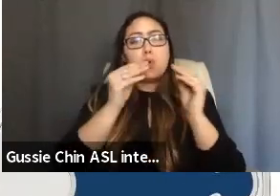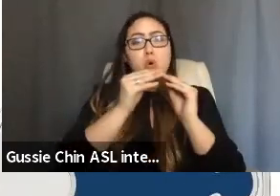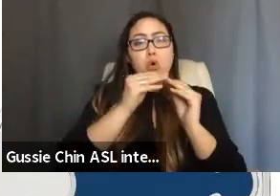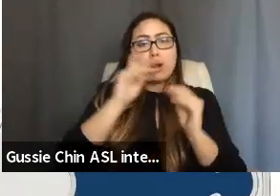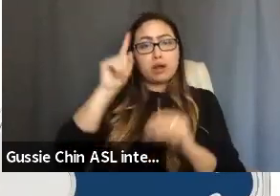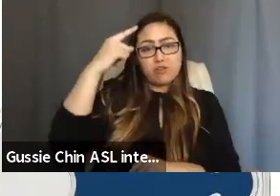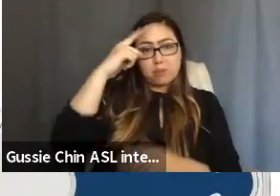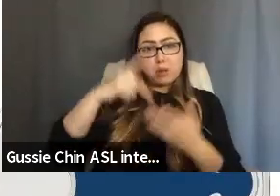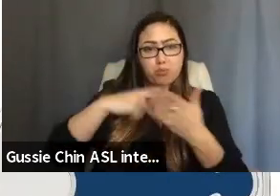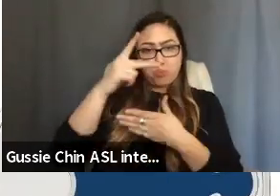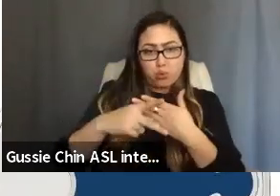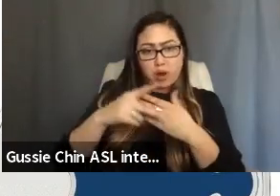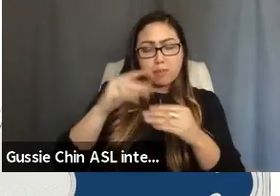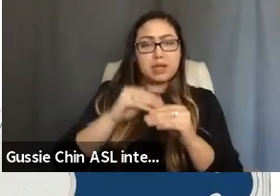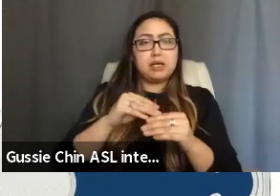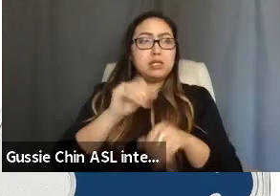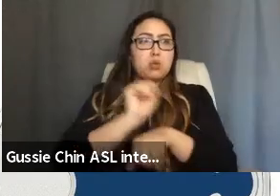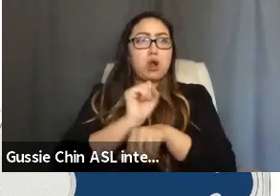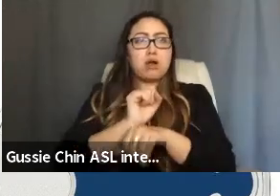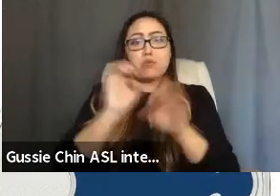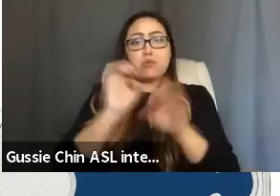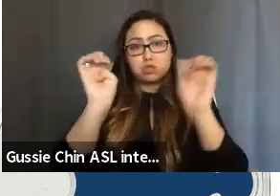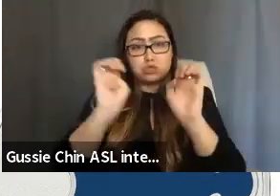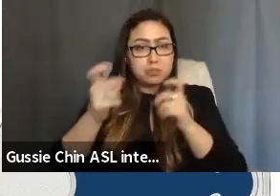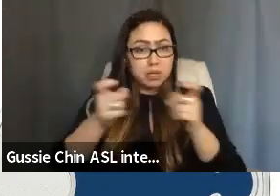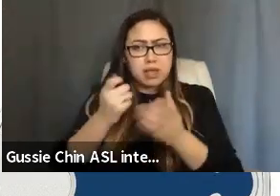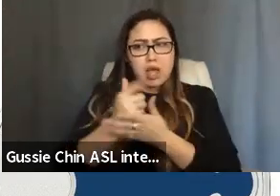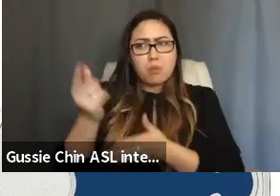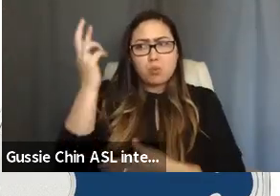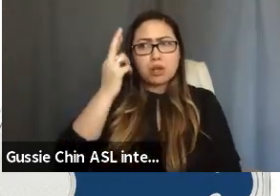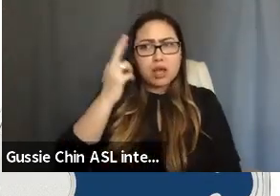the work of emergency management and really helped them realize, no, you've got you may